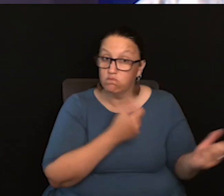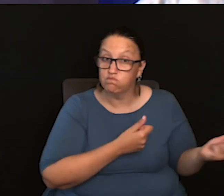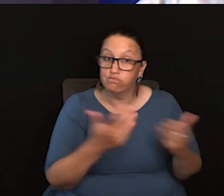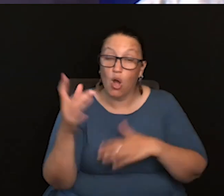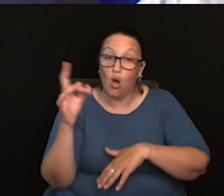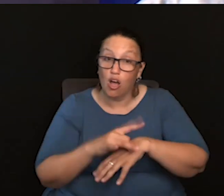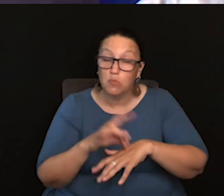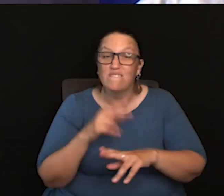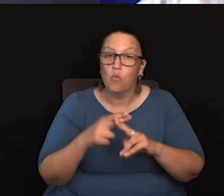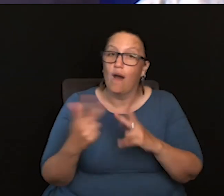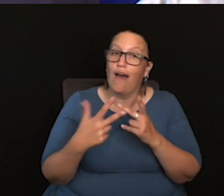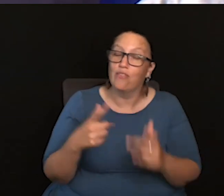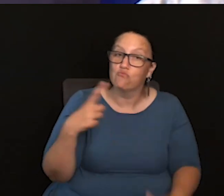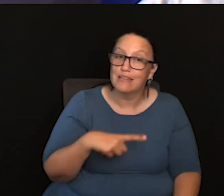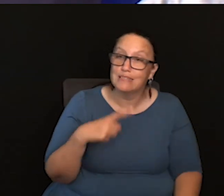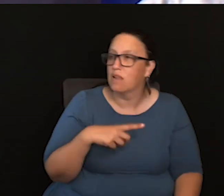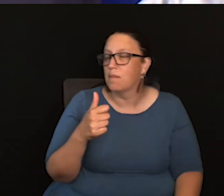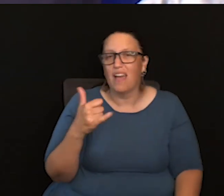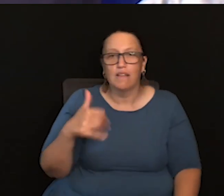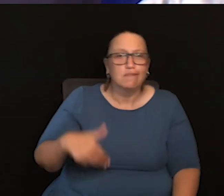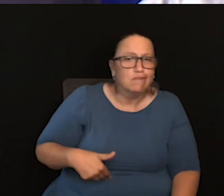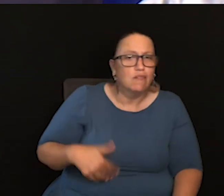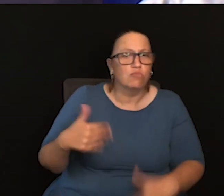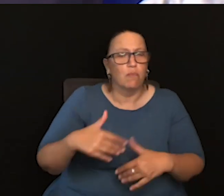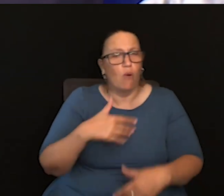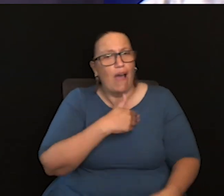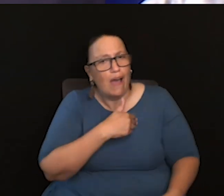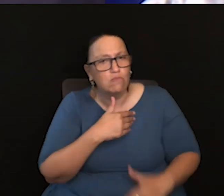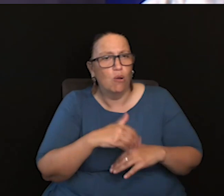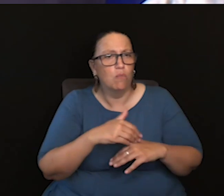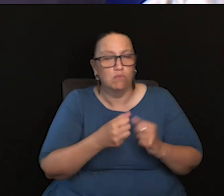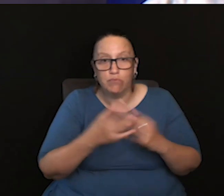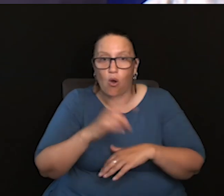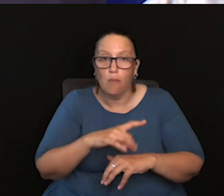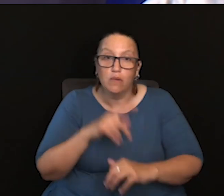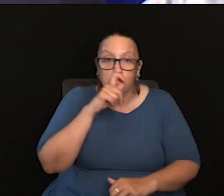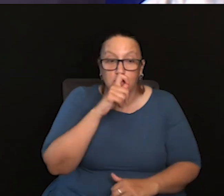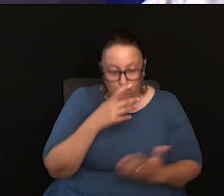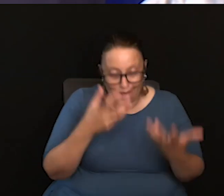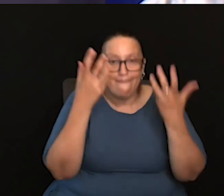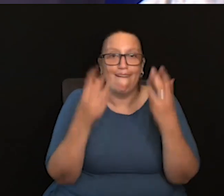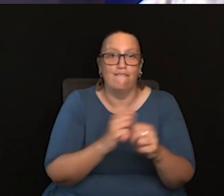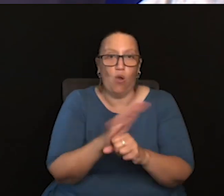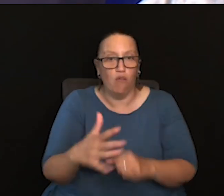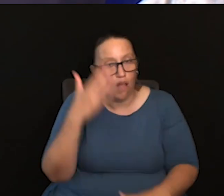And so that is obviously having an impact on the numbers and some of those people sadly will pass away from other reasons but are also infected with Covid.